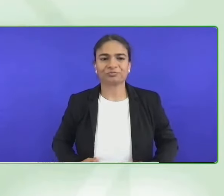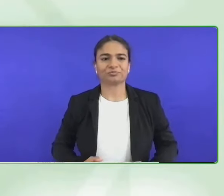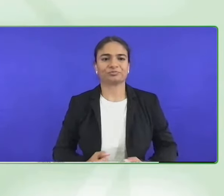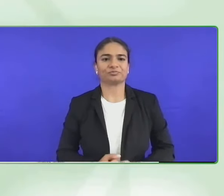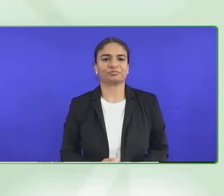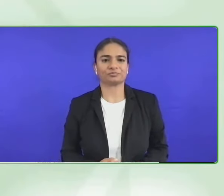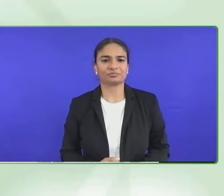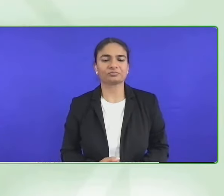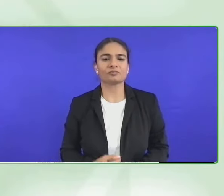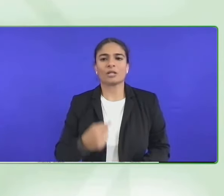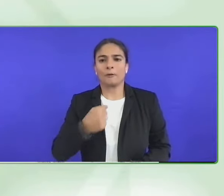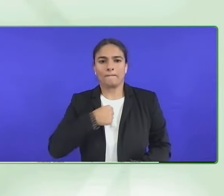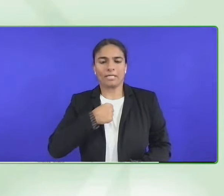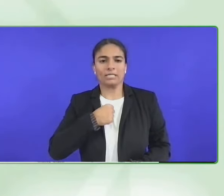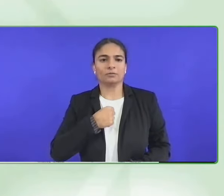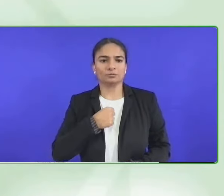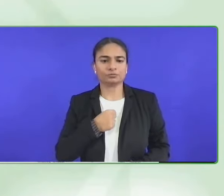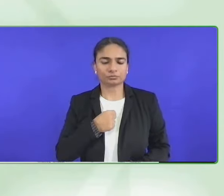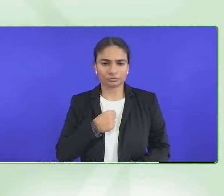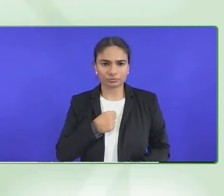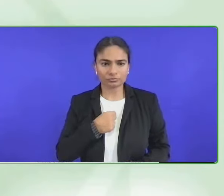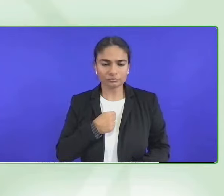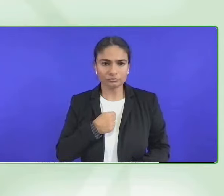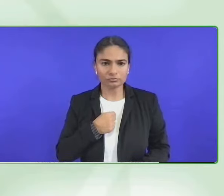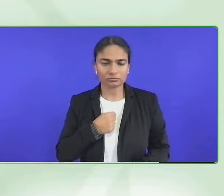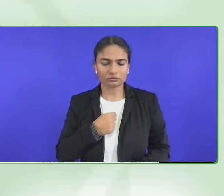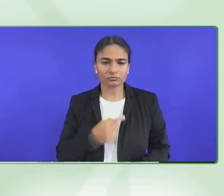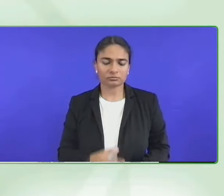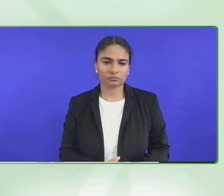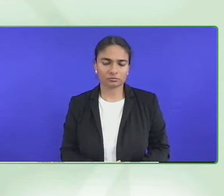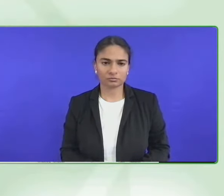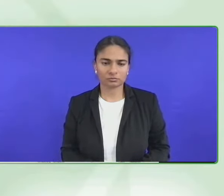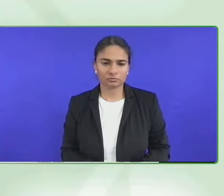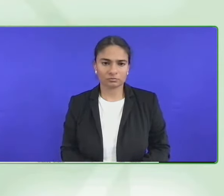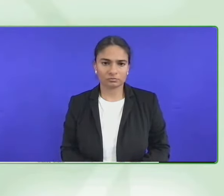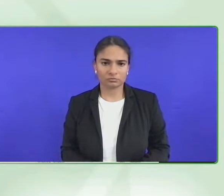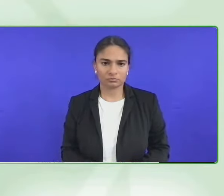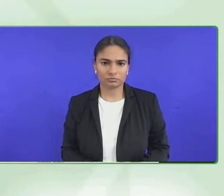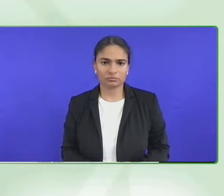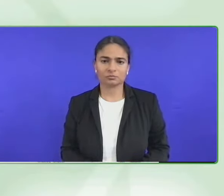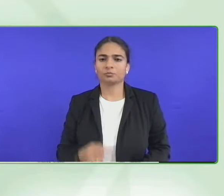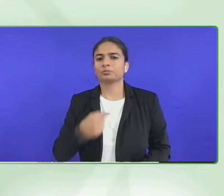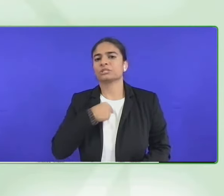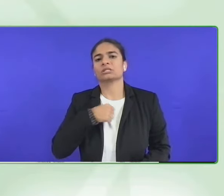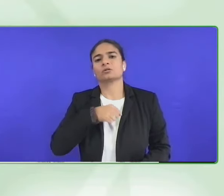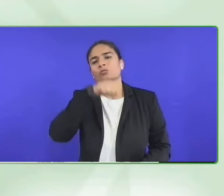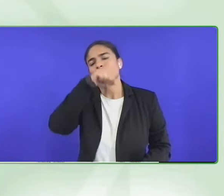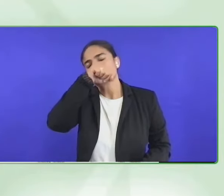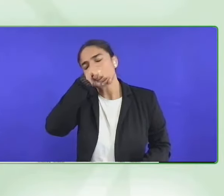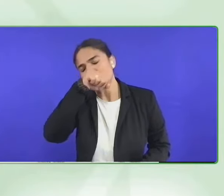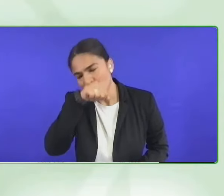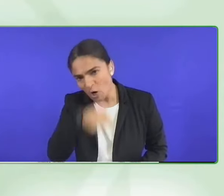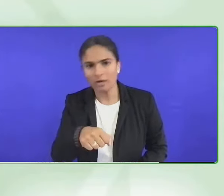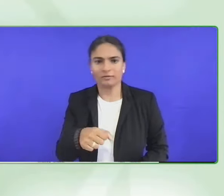this idea of billion see when we think about marginalised communities, something we often see the idea of resilience.